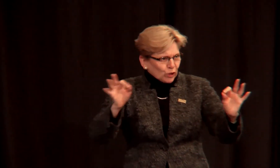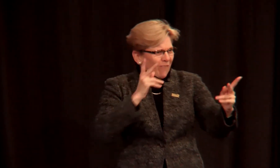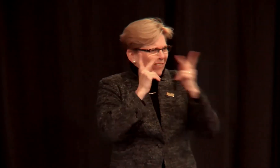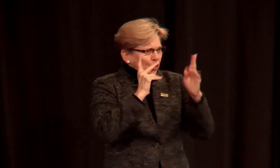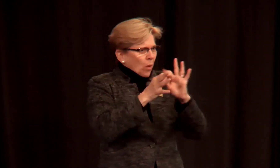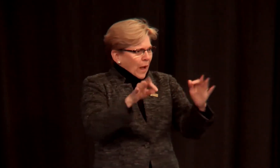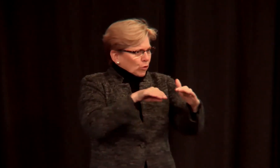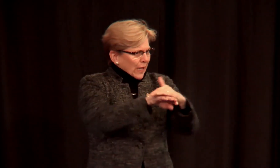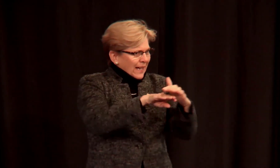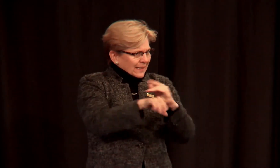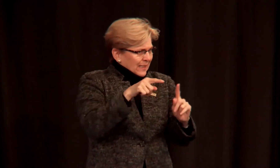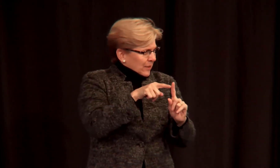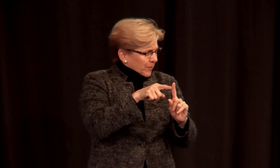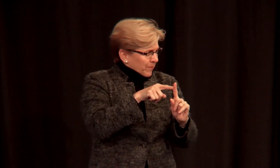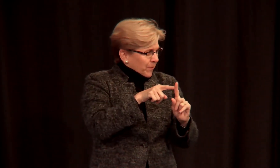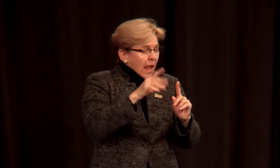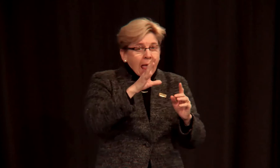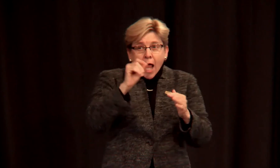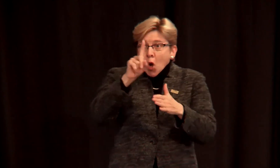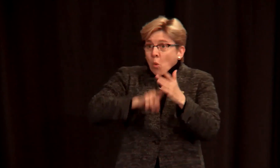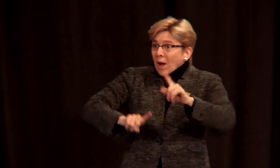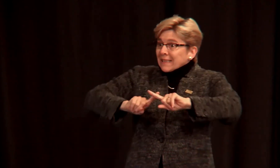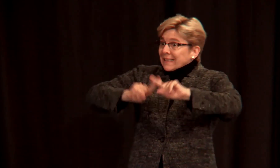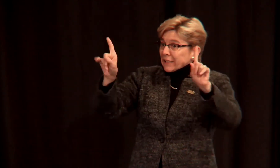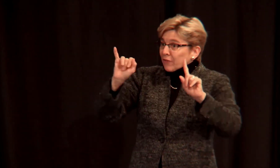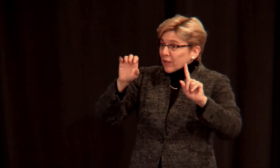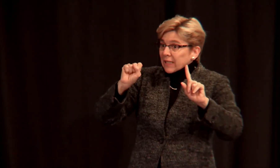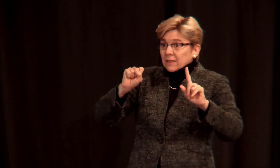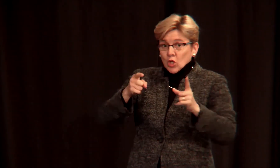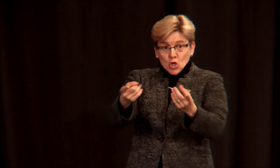Why is there not visual language access?